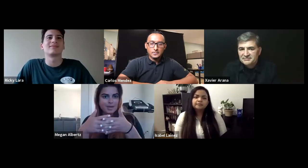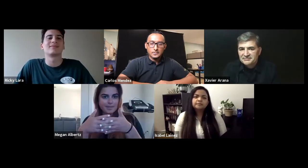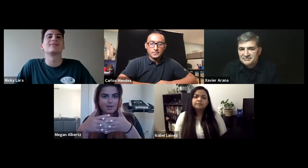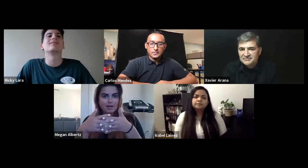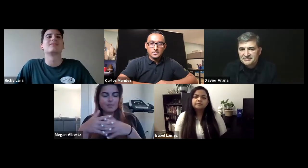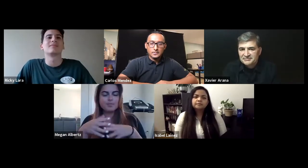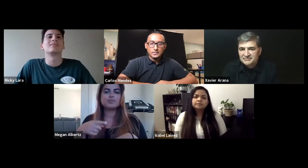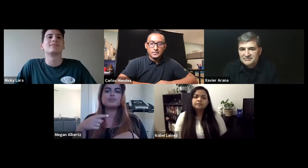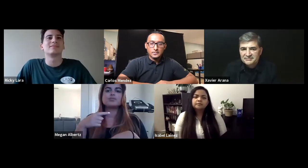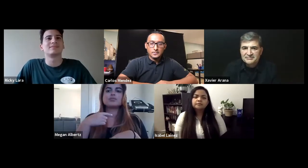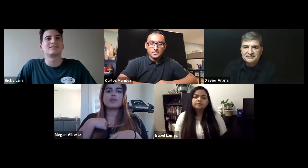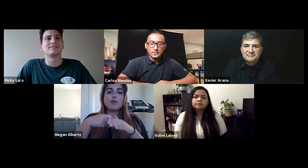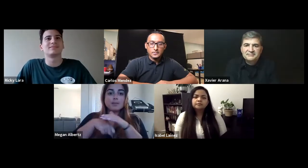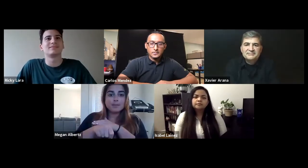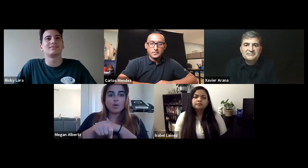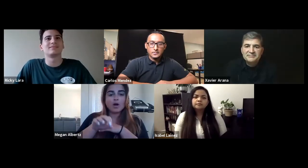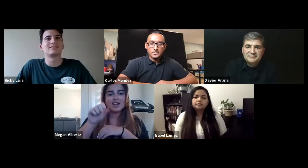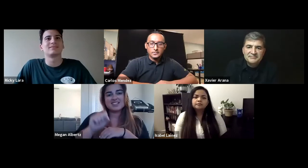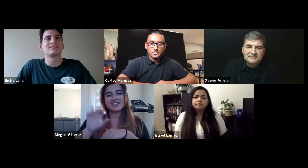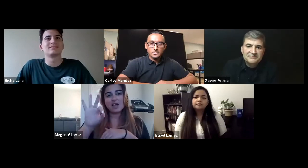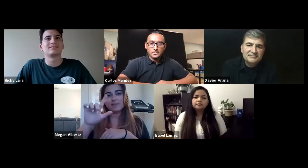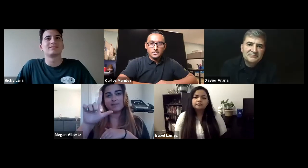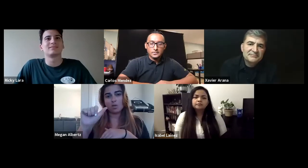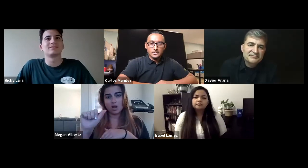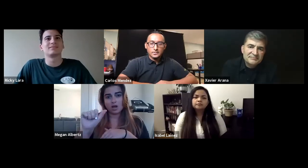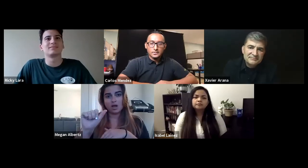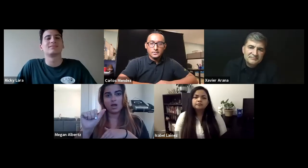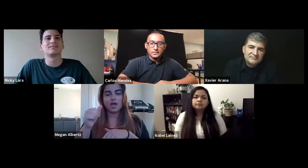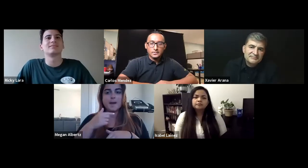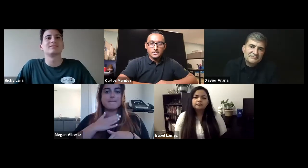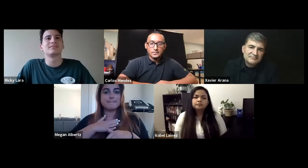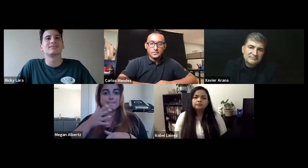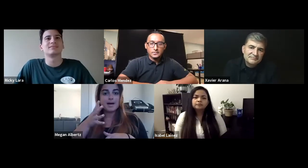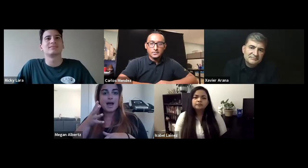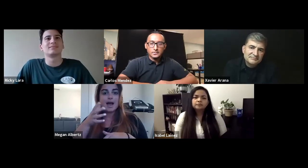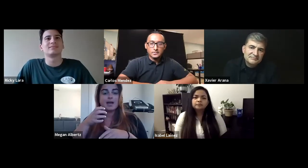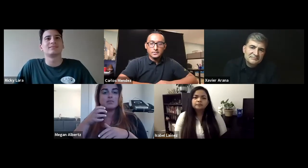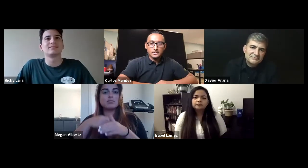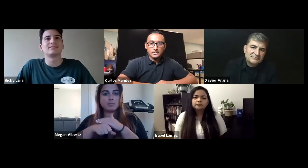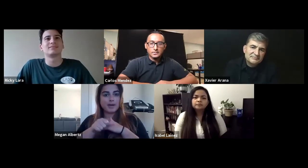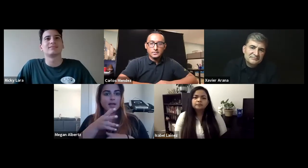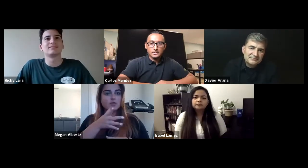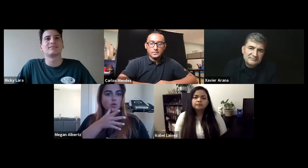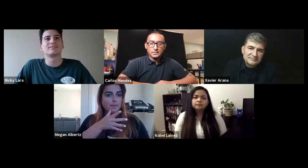I was born and adopted in America. I was born in southern Florida.